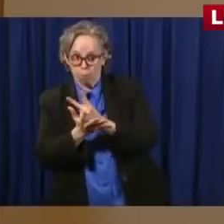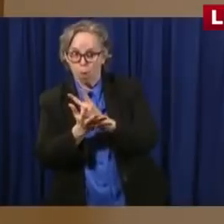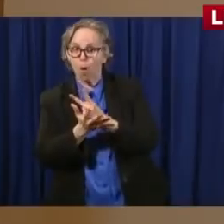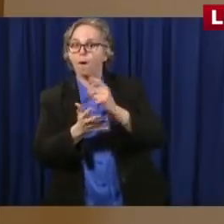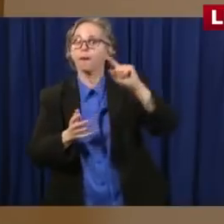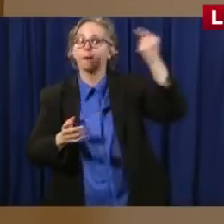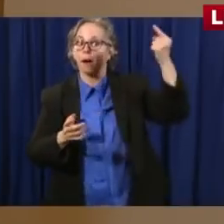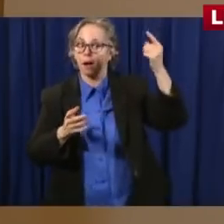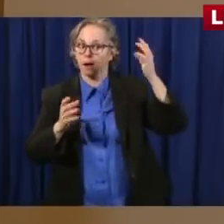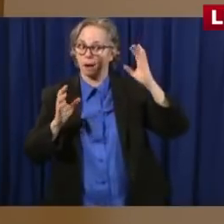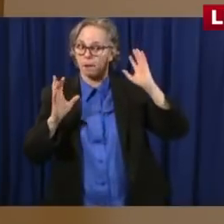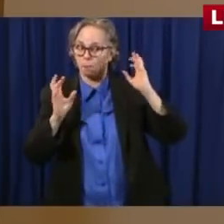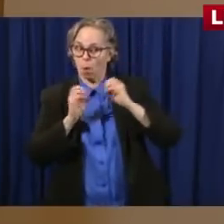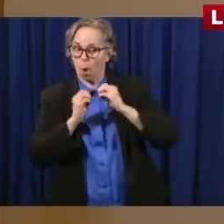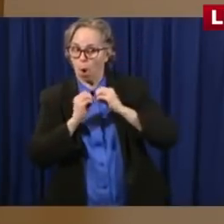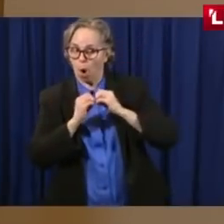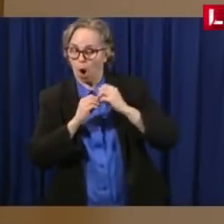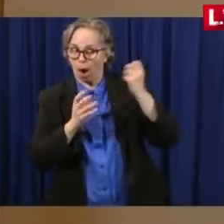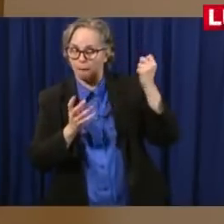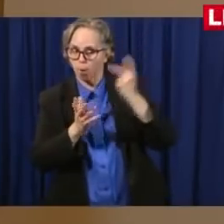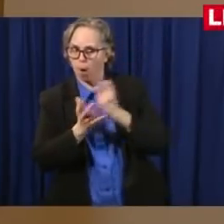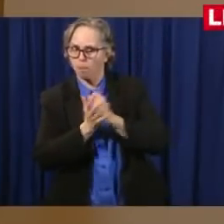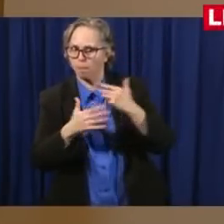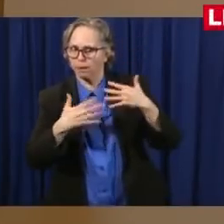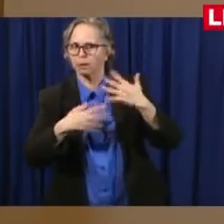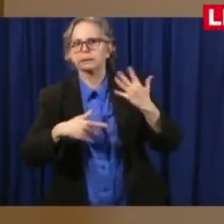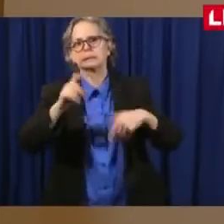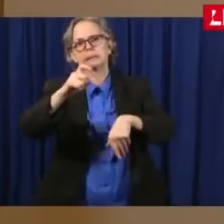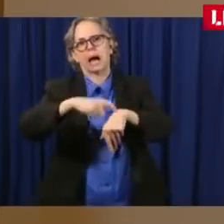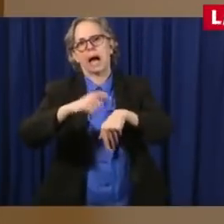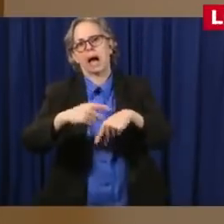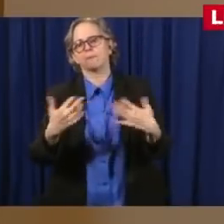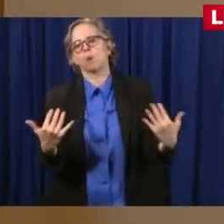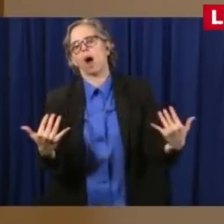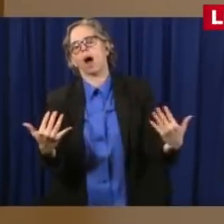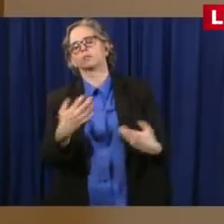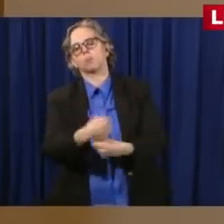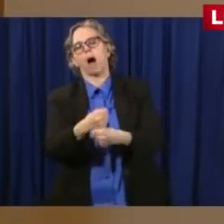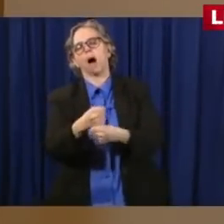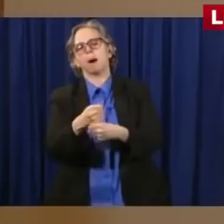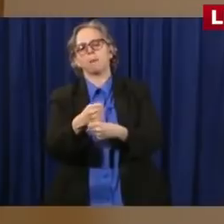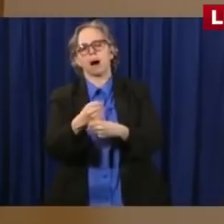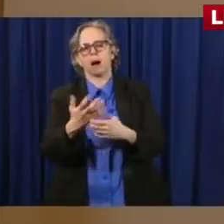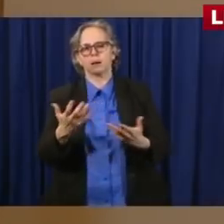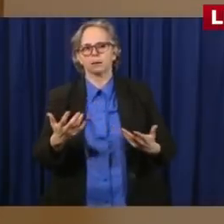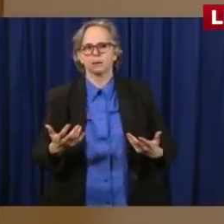THAT IS A FINGERPRINT.